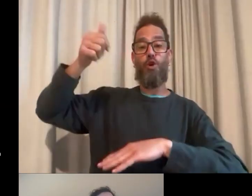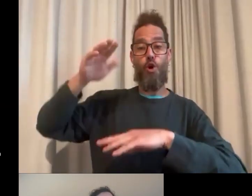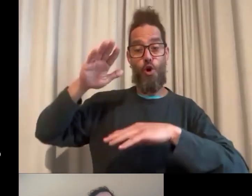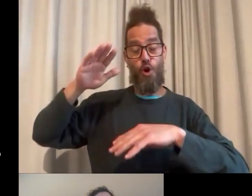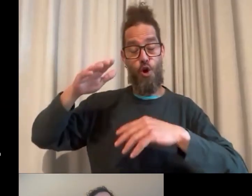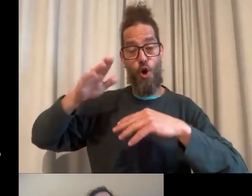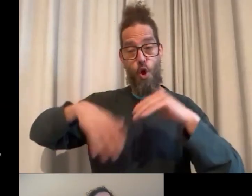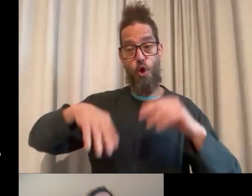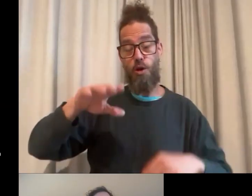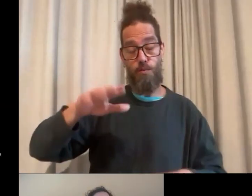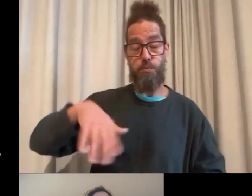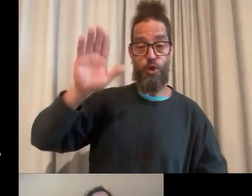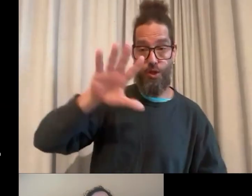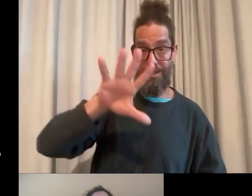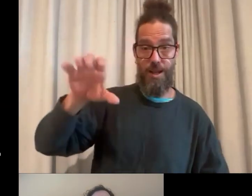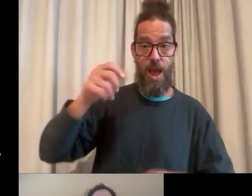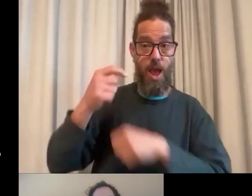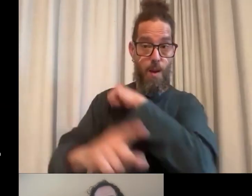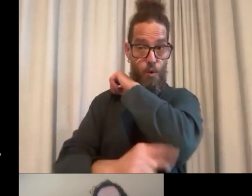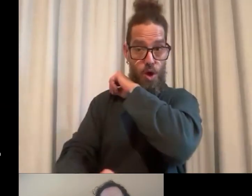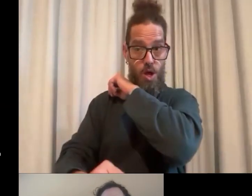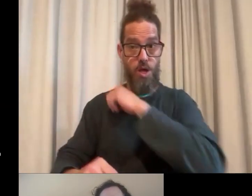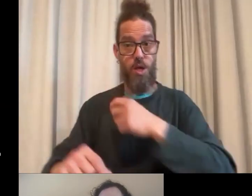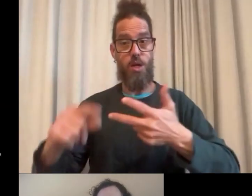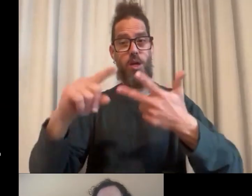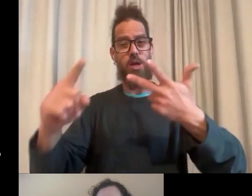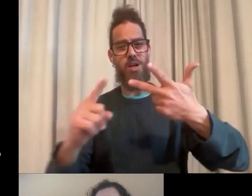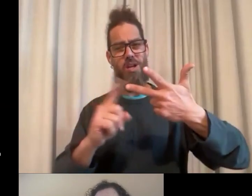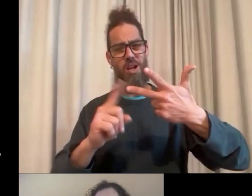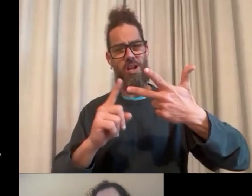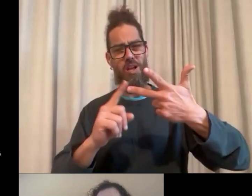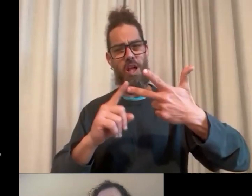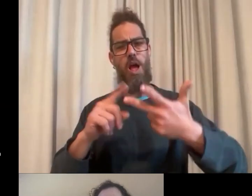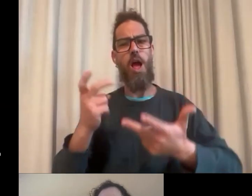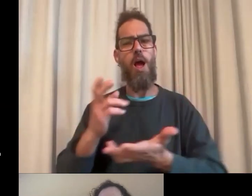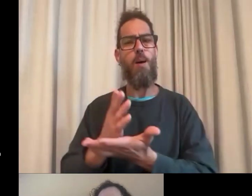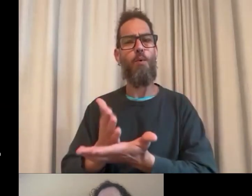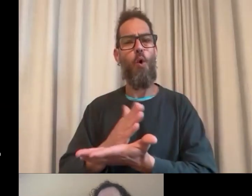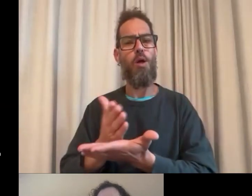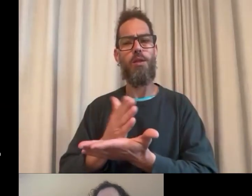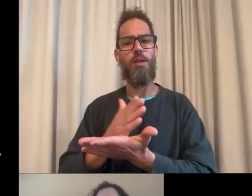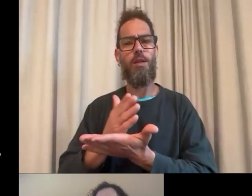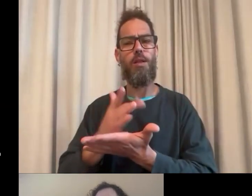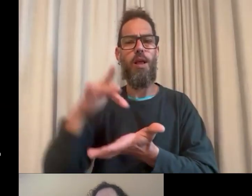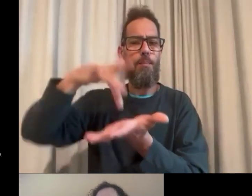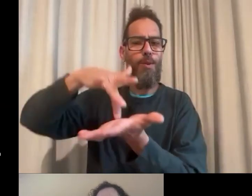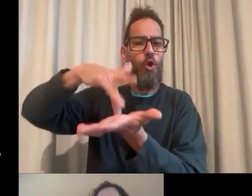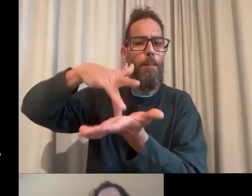that have an average of 500 or more employees. And then there's also the group known